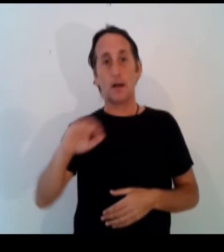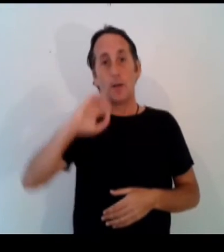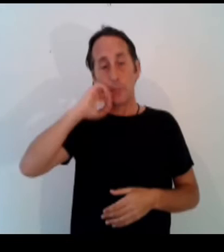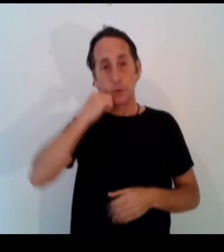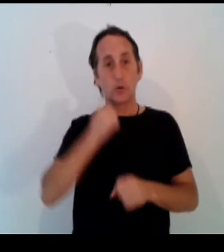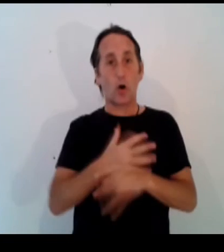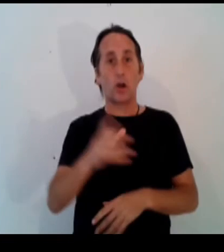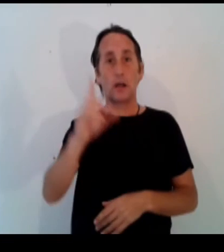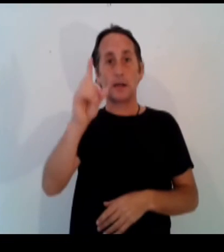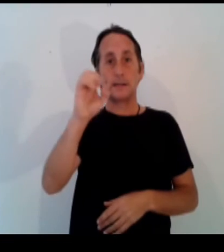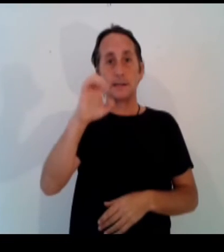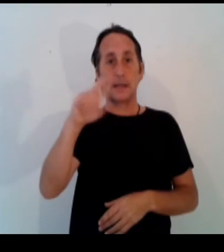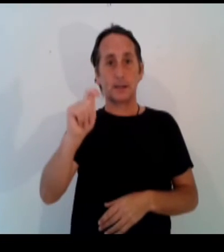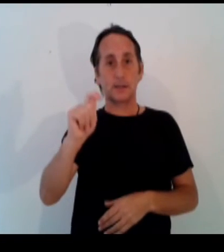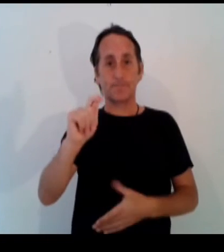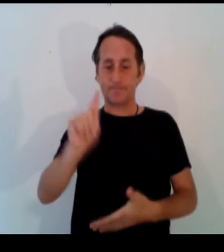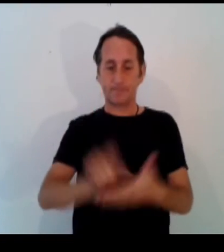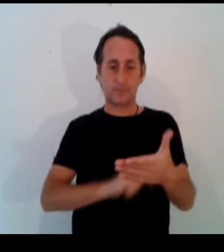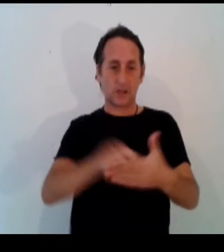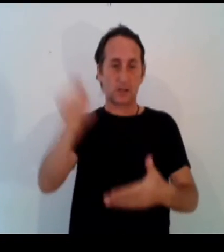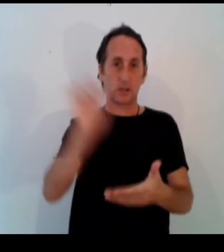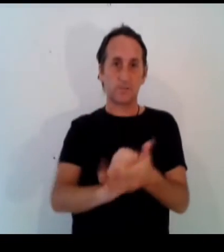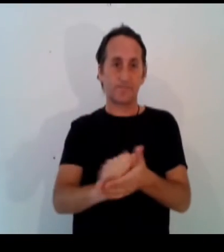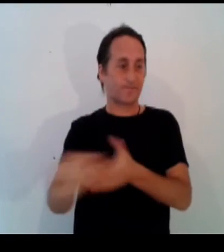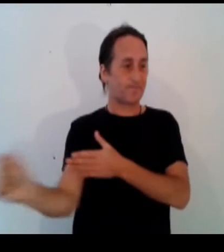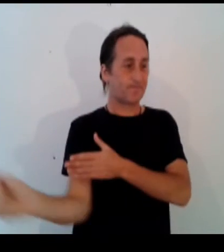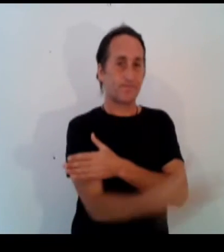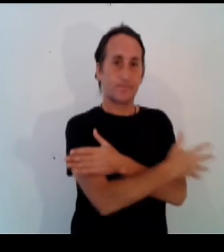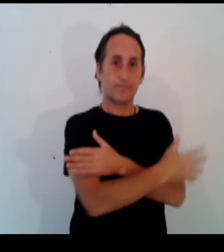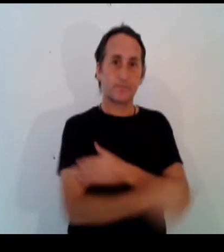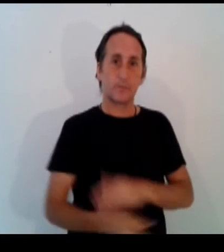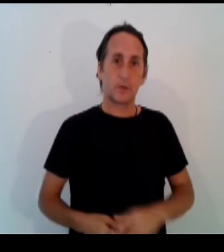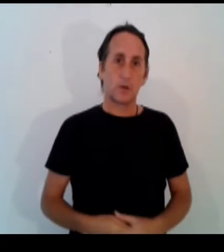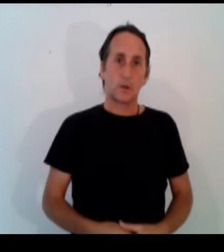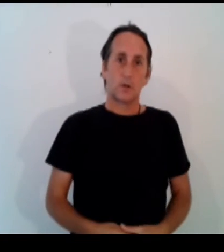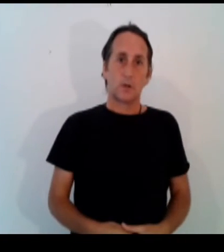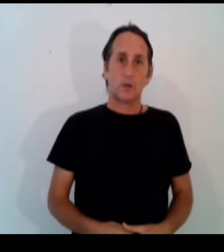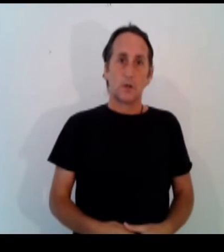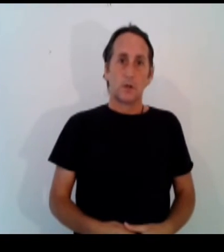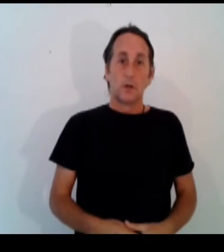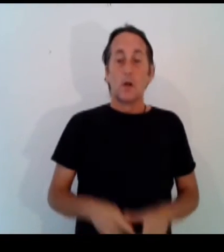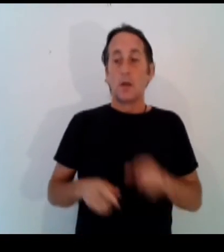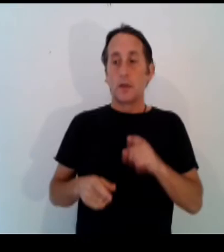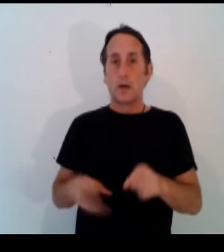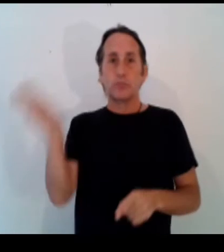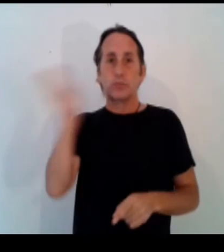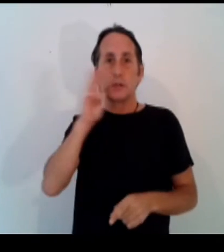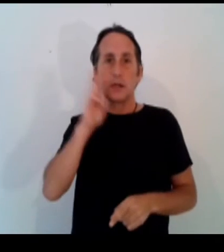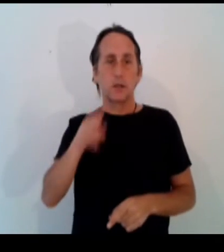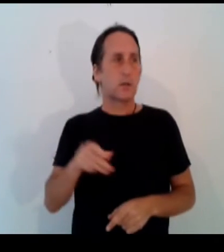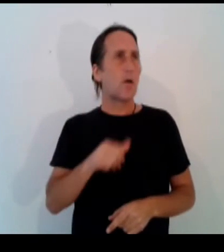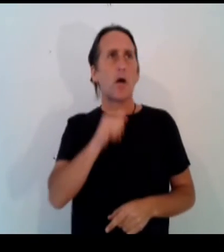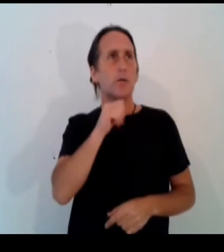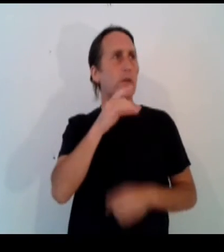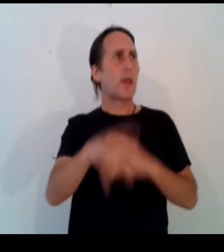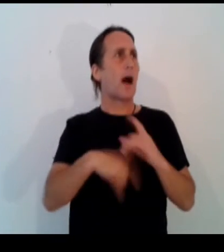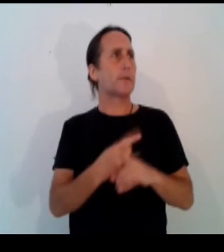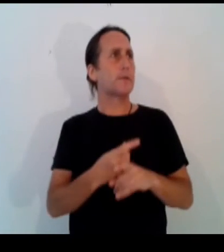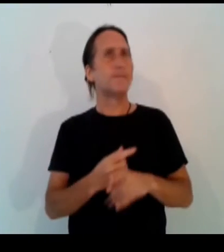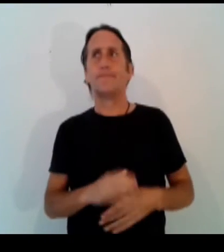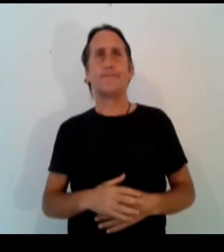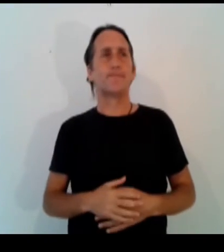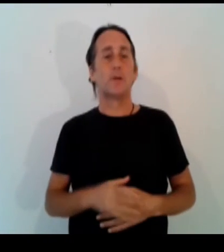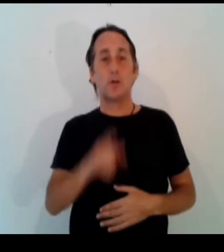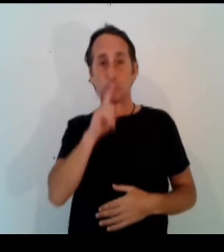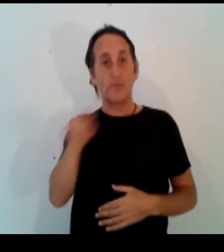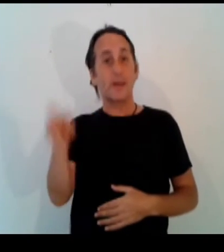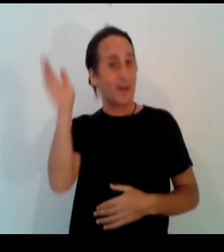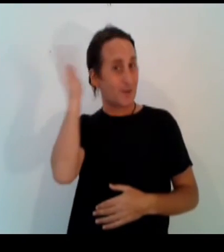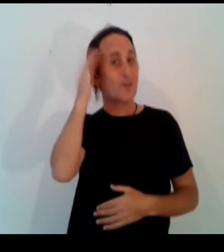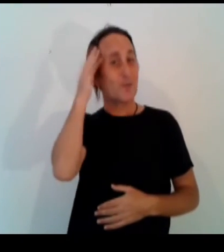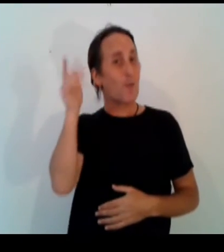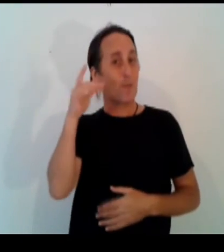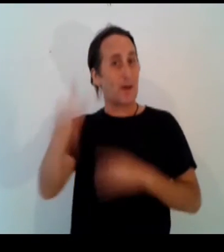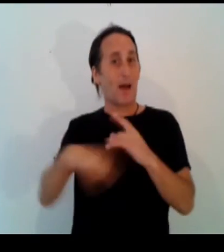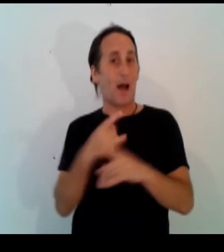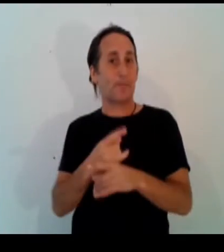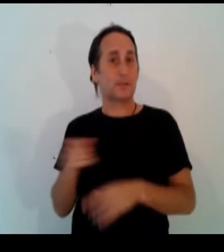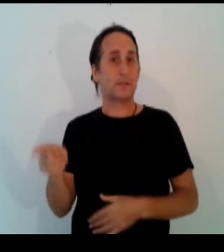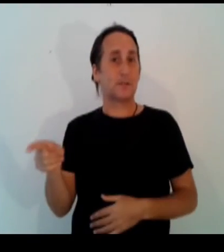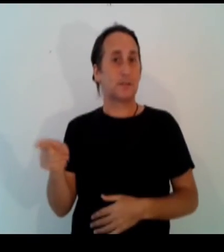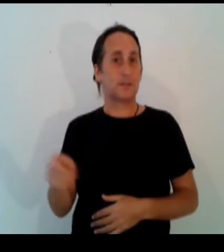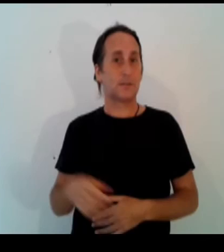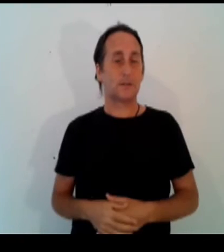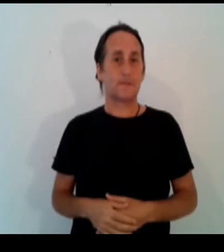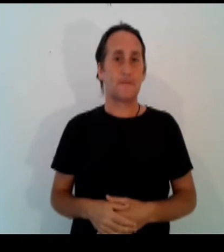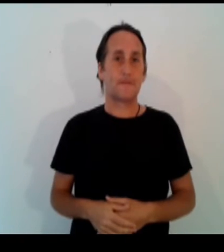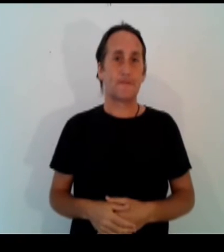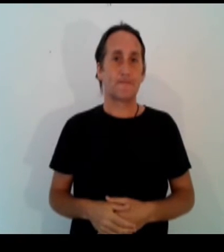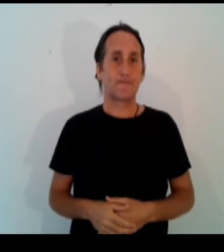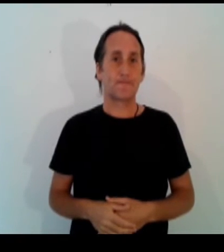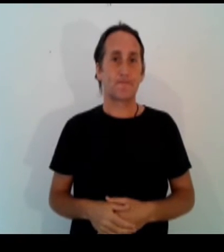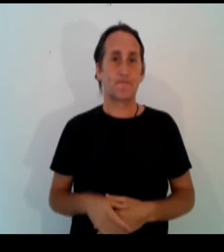All debt has been cancelled legally, they are pretending that this hasn't happened but they know that it has